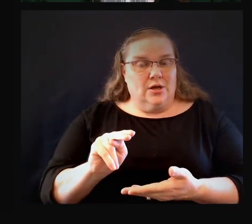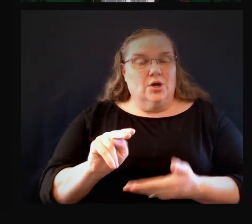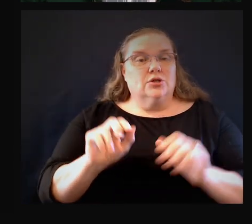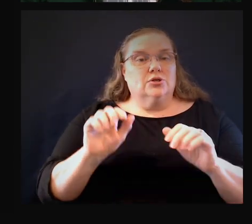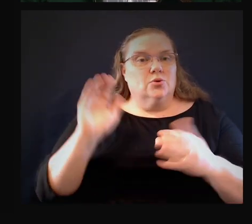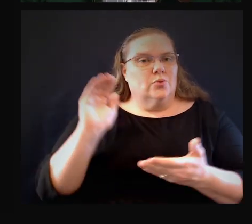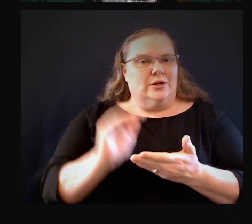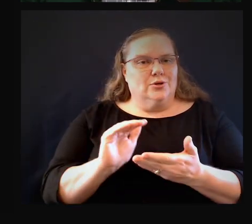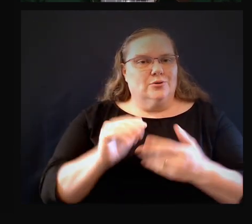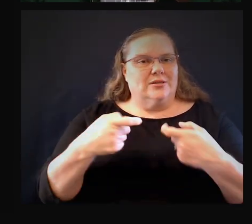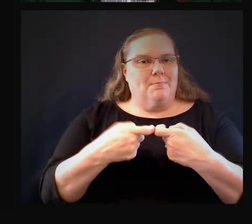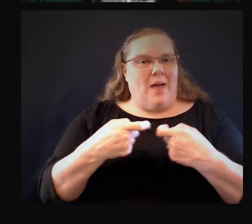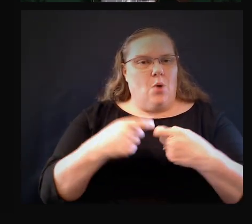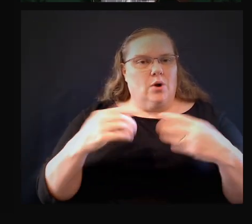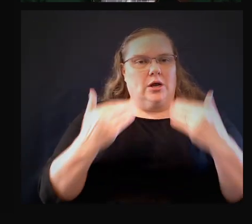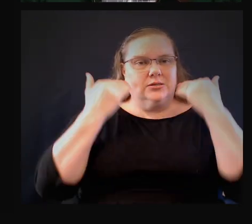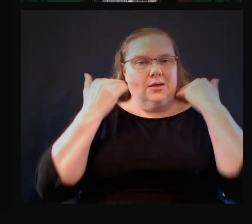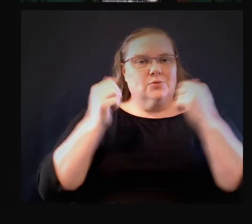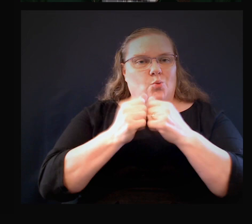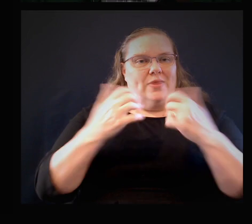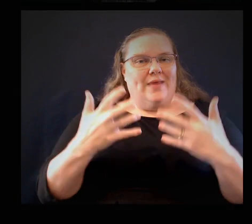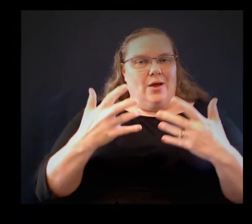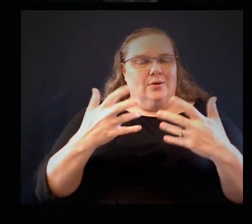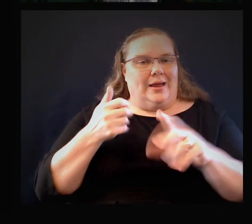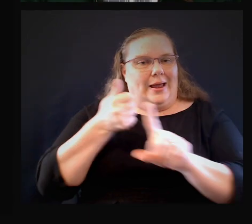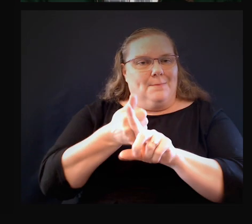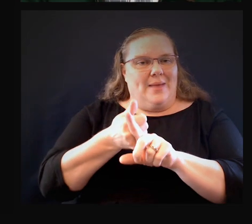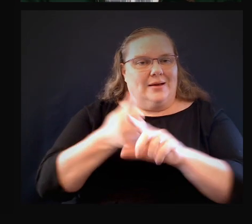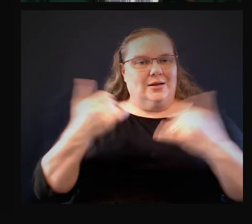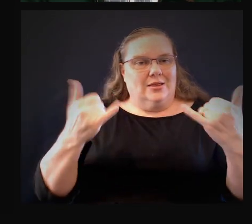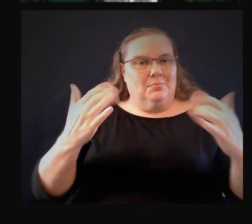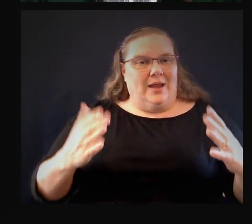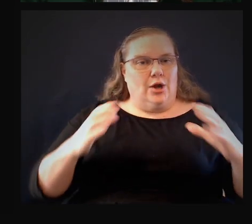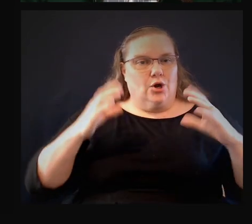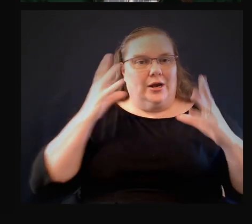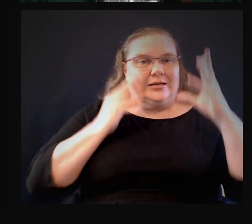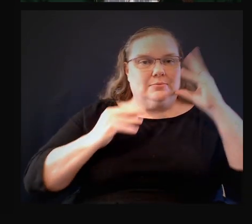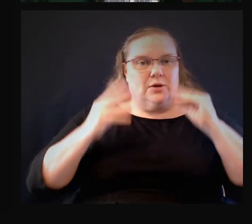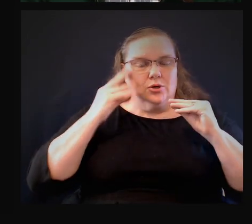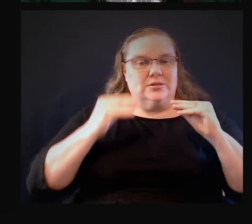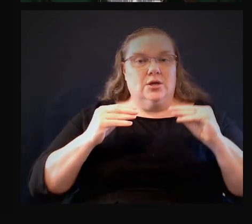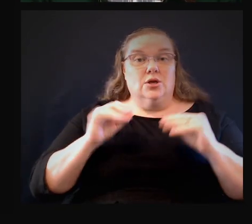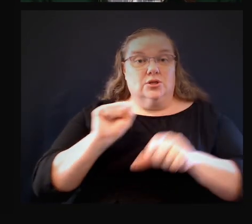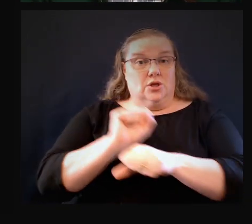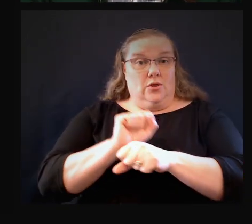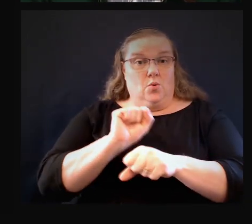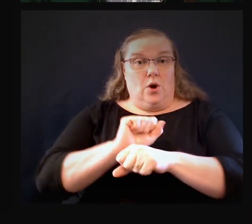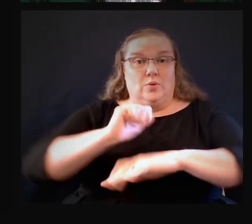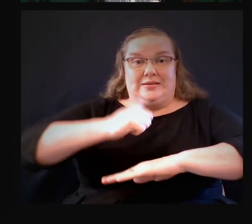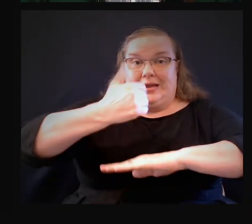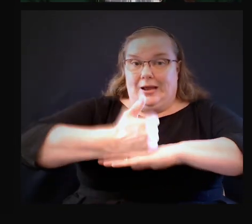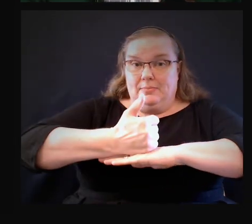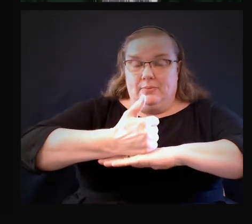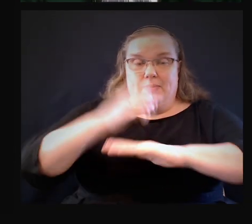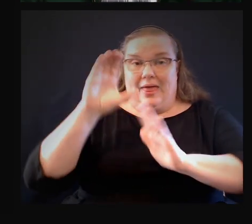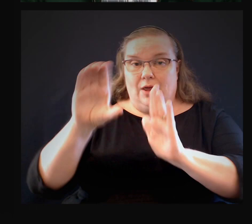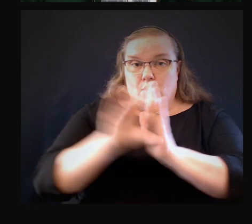without impacting the player experience. The work was then implemented by one of our graphics engineers who had also developed